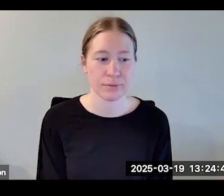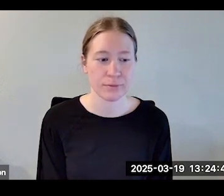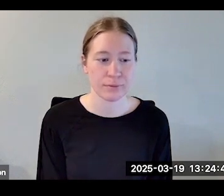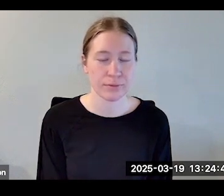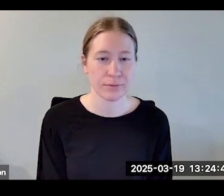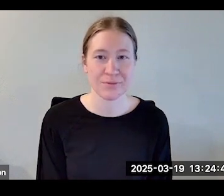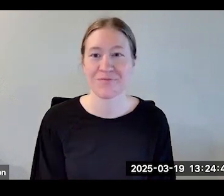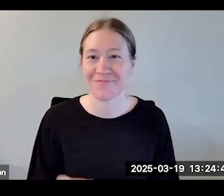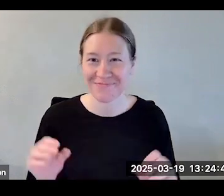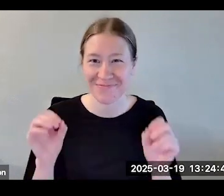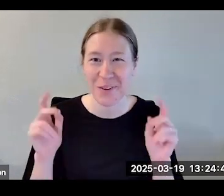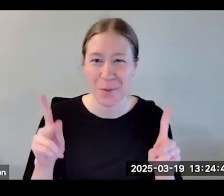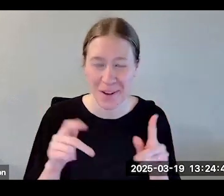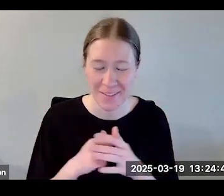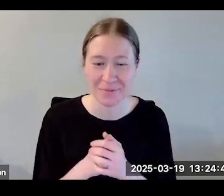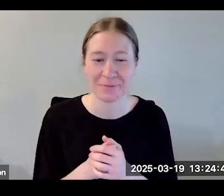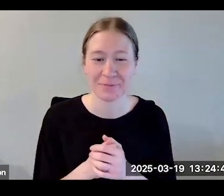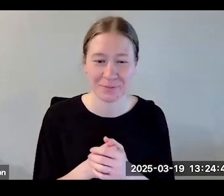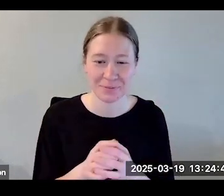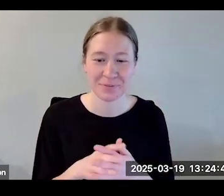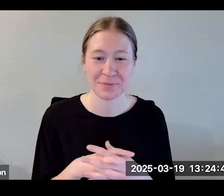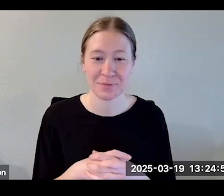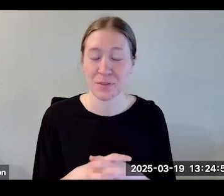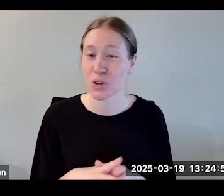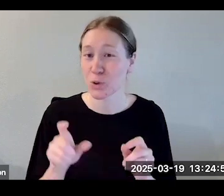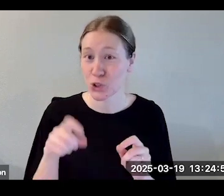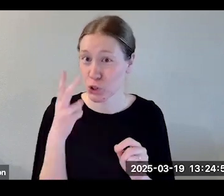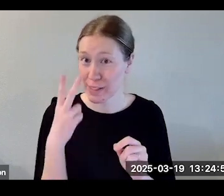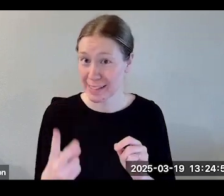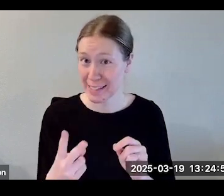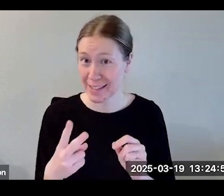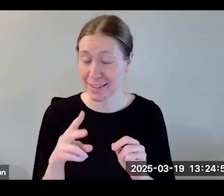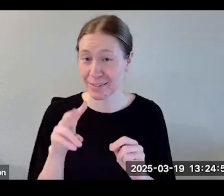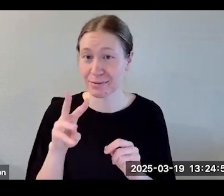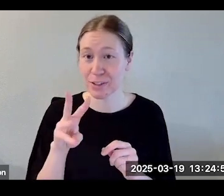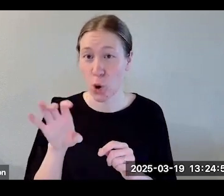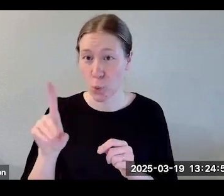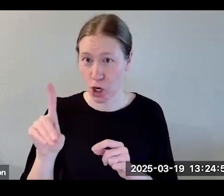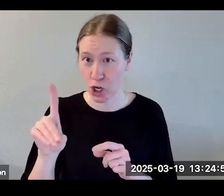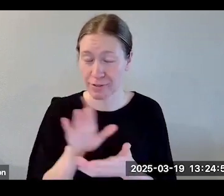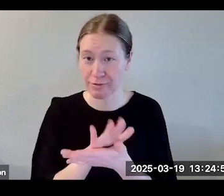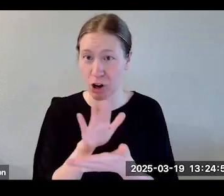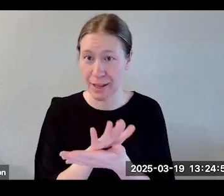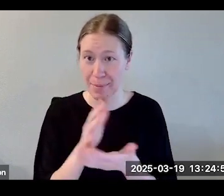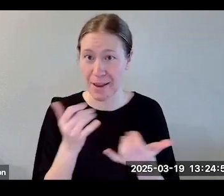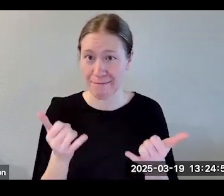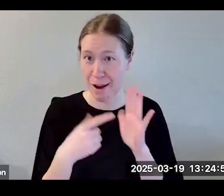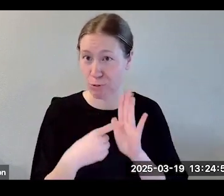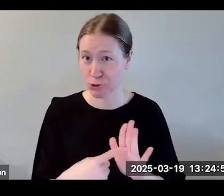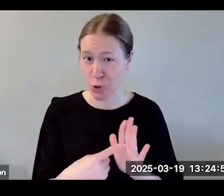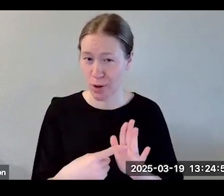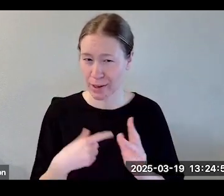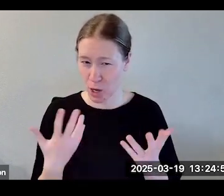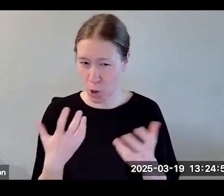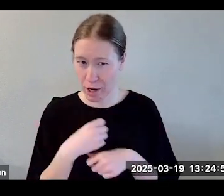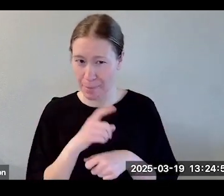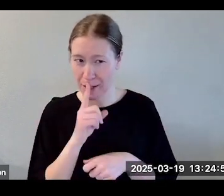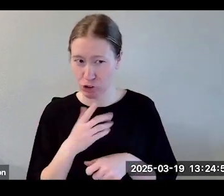Okay, should have a Word document up on the screen right now. I'm gonna make sure that that's what it looks like on mine.